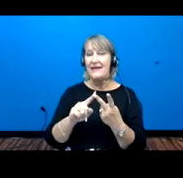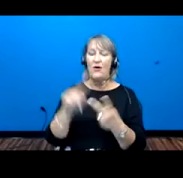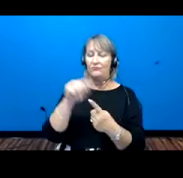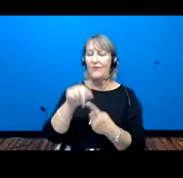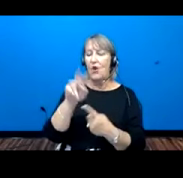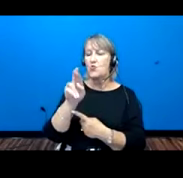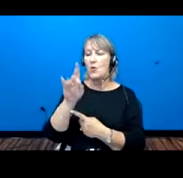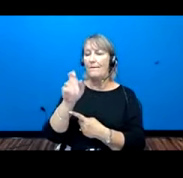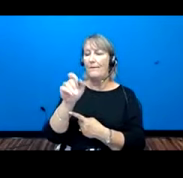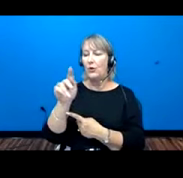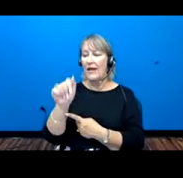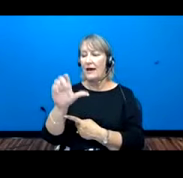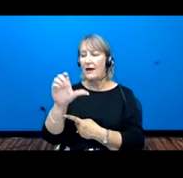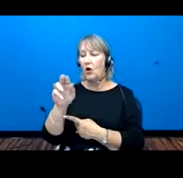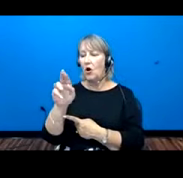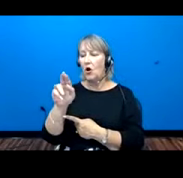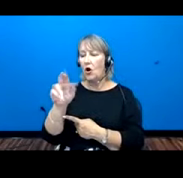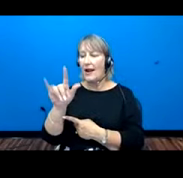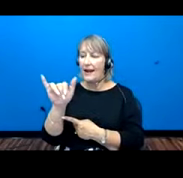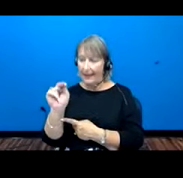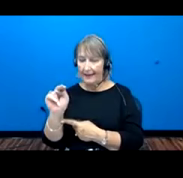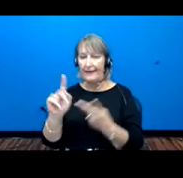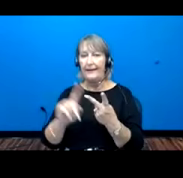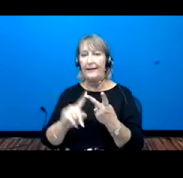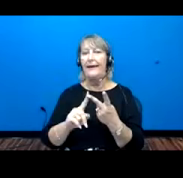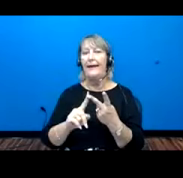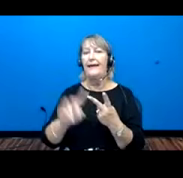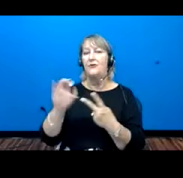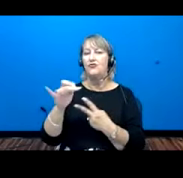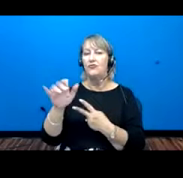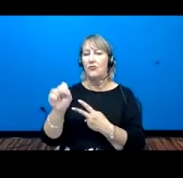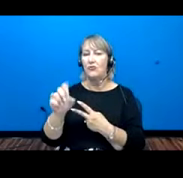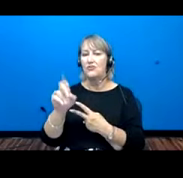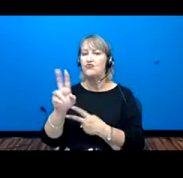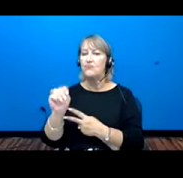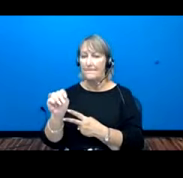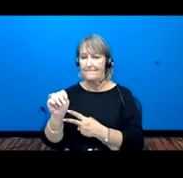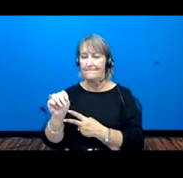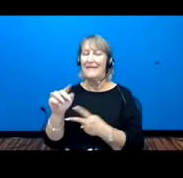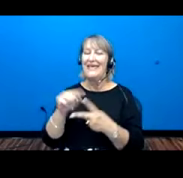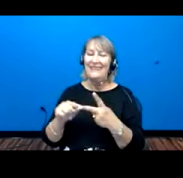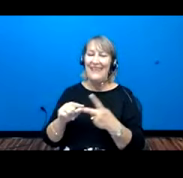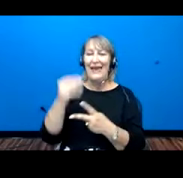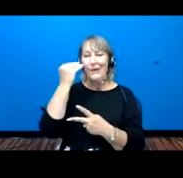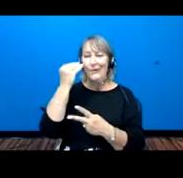contributing their knowledge and experience, especially when it comes to knowledge translation and just making sure that we can get the word out.